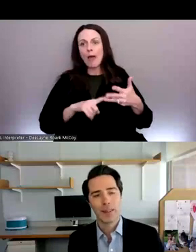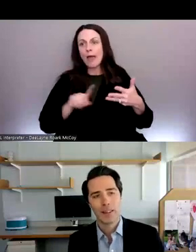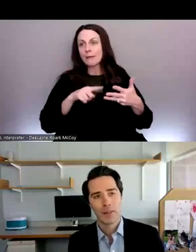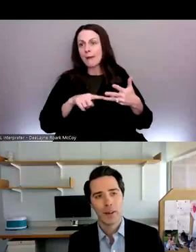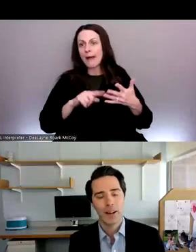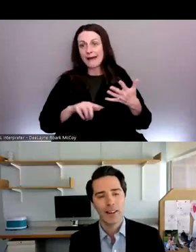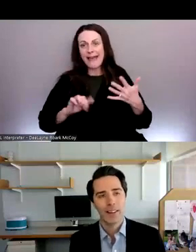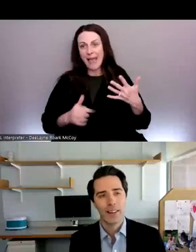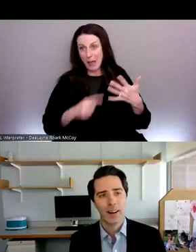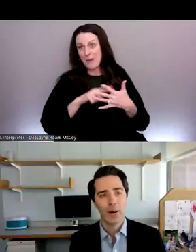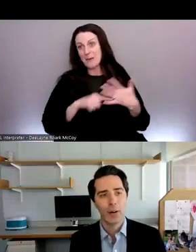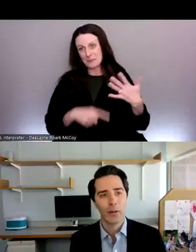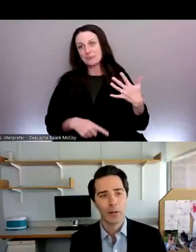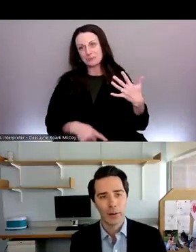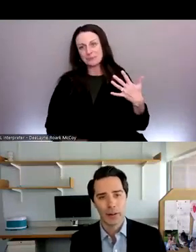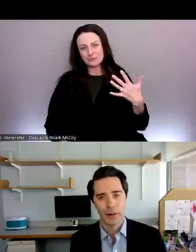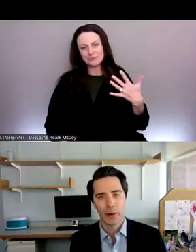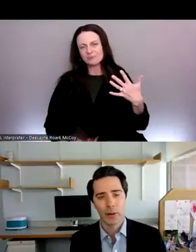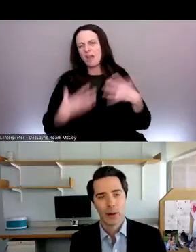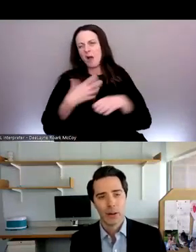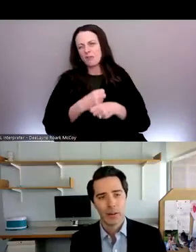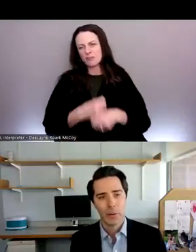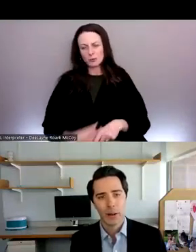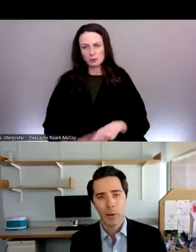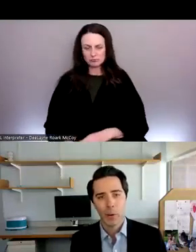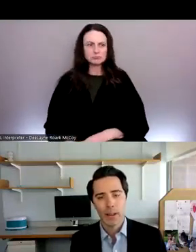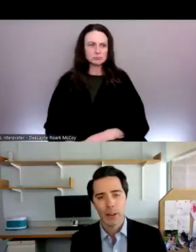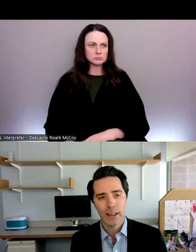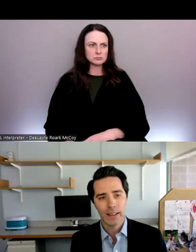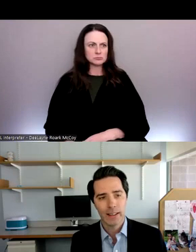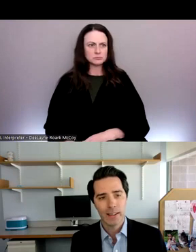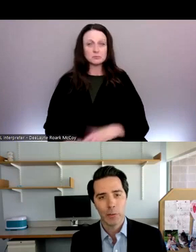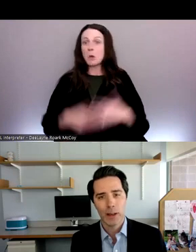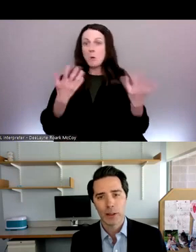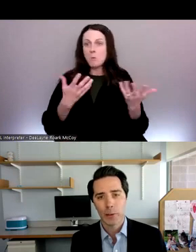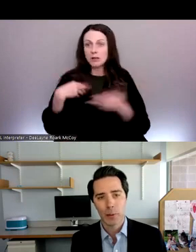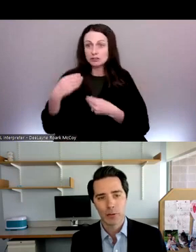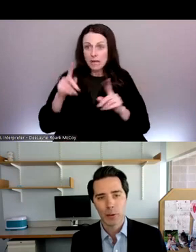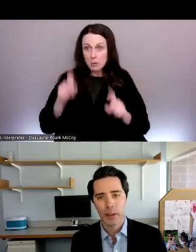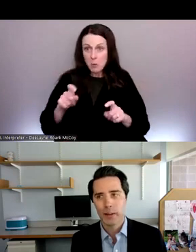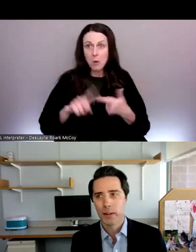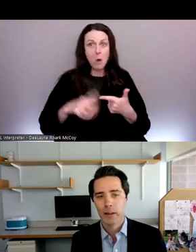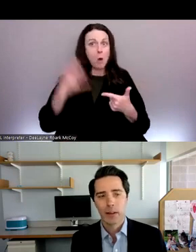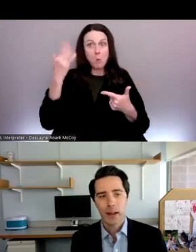um uh overview here so we'll talk about what is genetic testing why should we